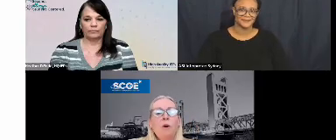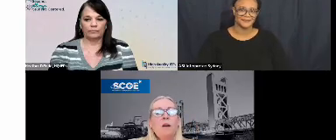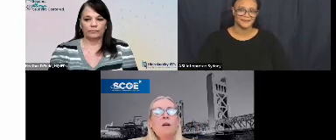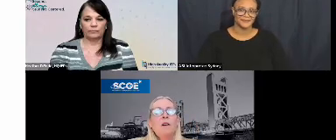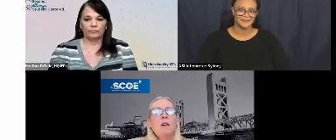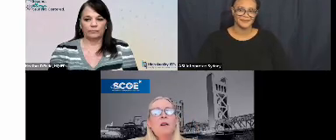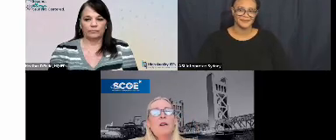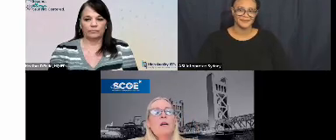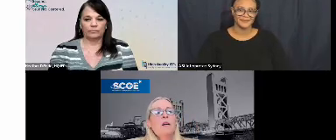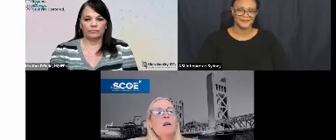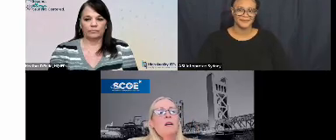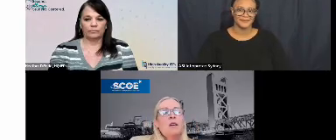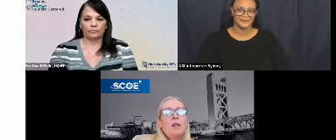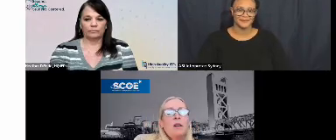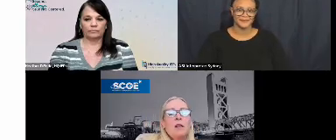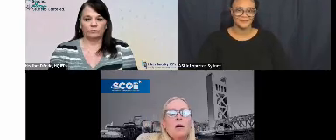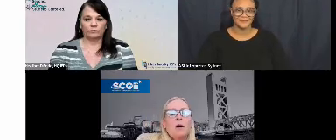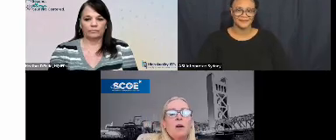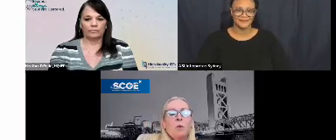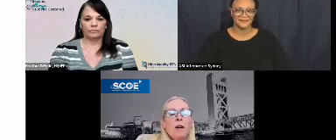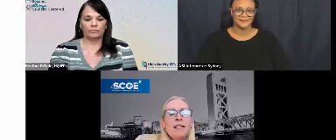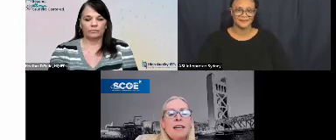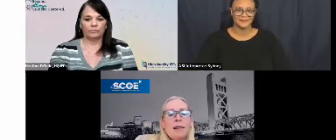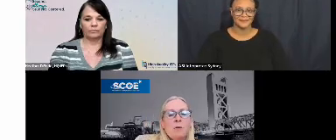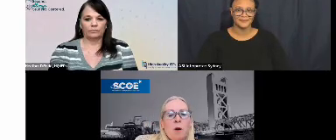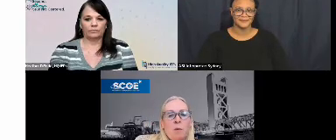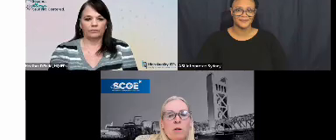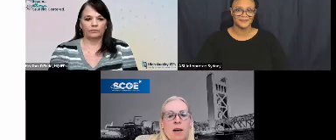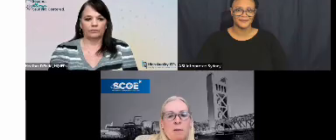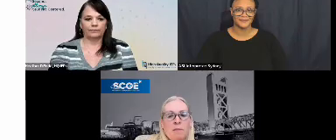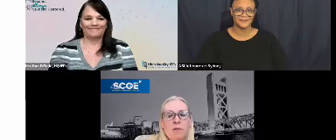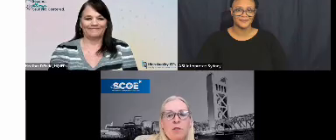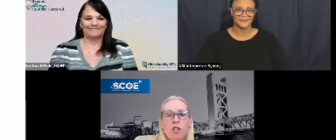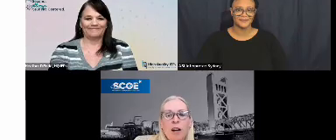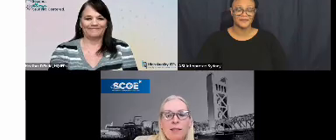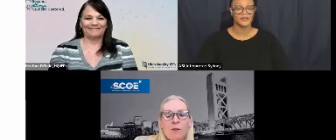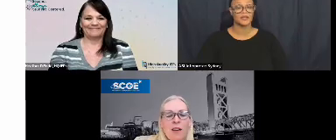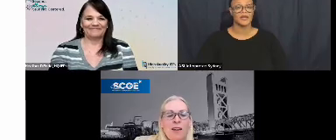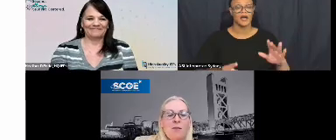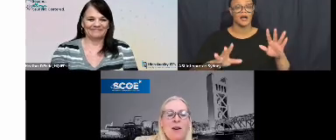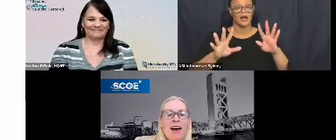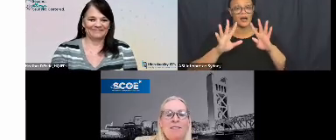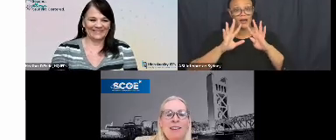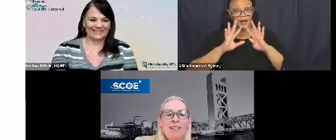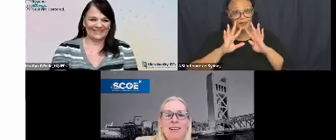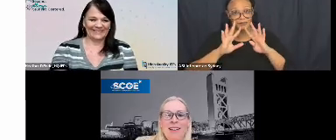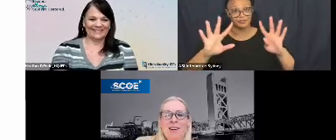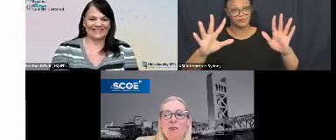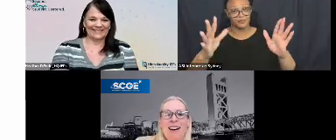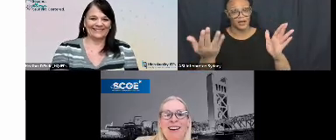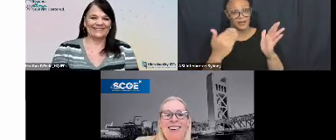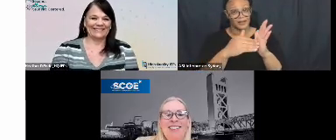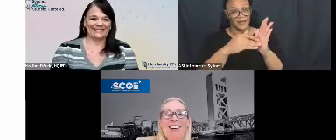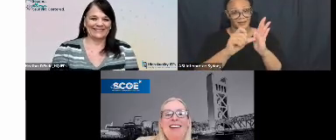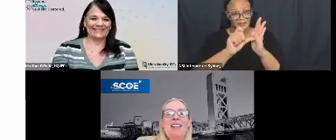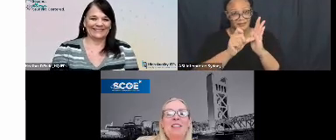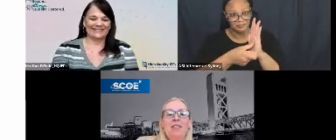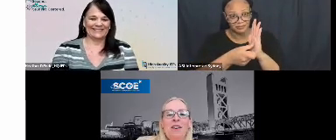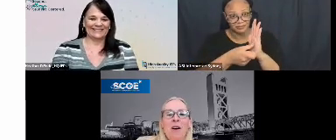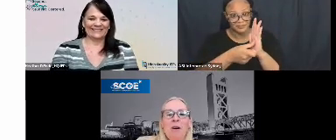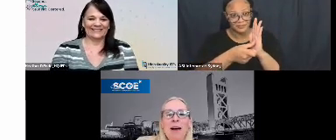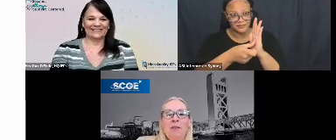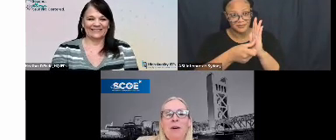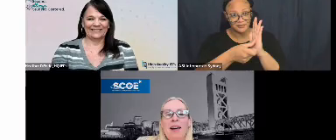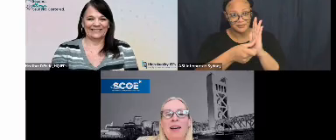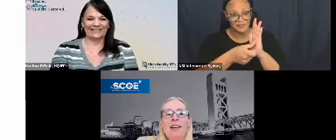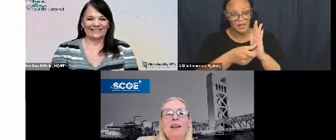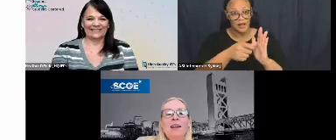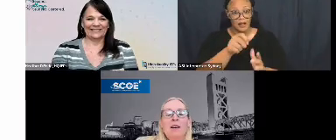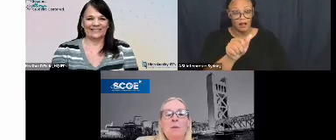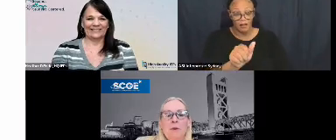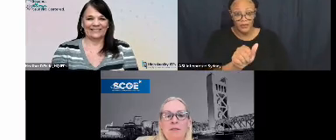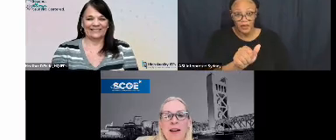So, we're going to say this one more time just so that you have it in writing. The alt pathway